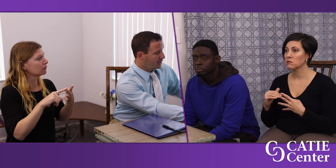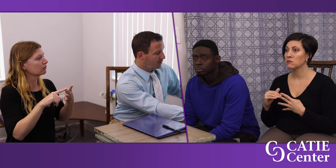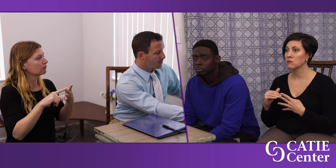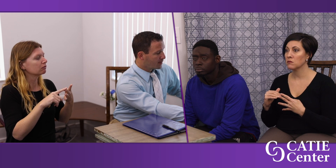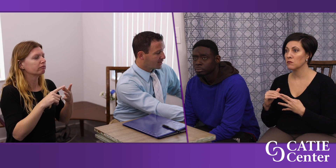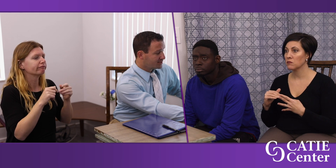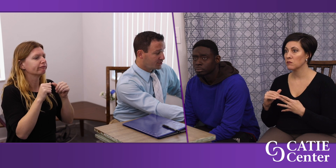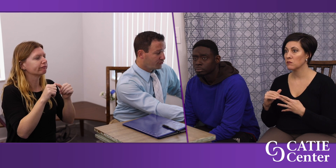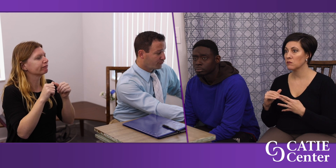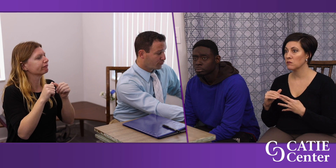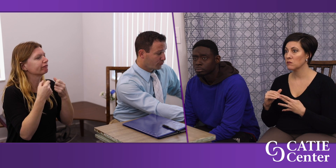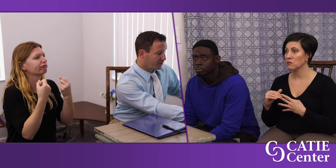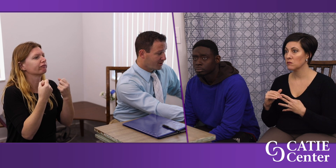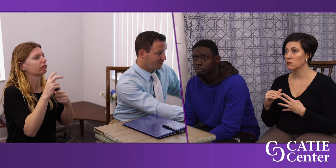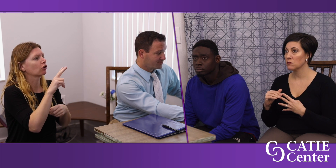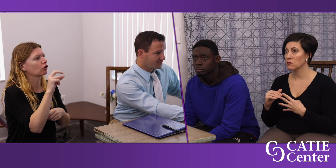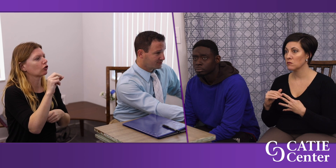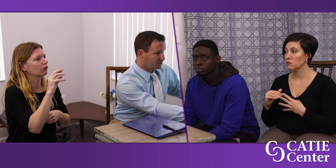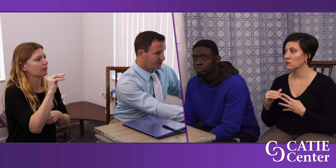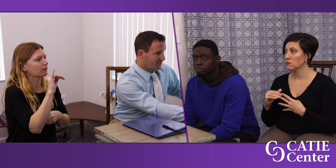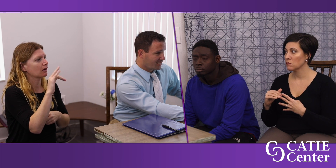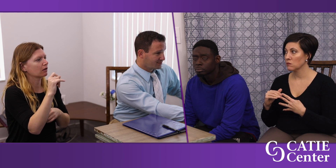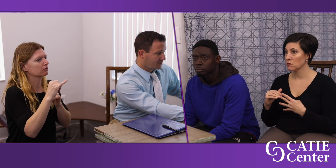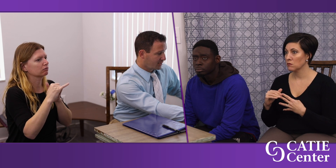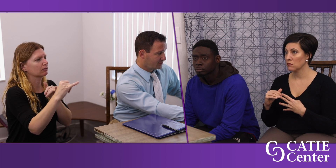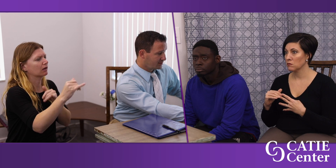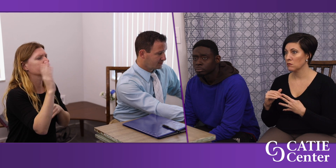B) continued for 30 miles to the next exit